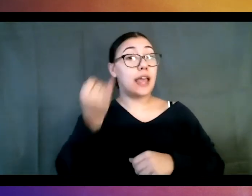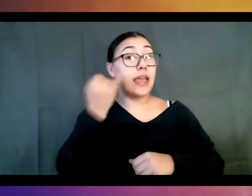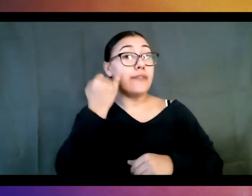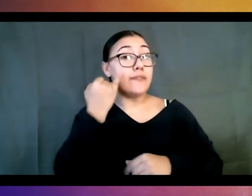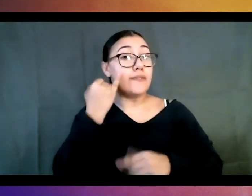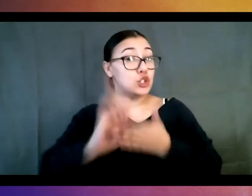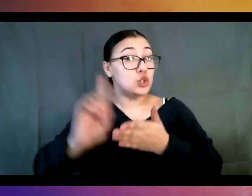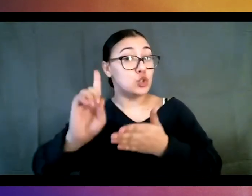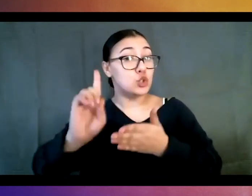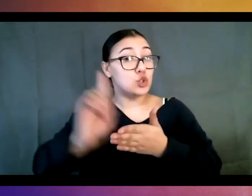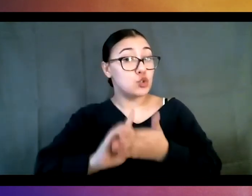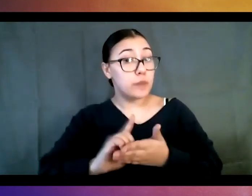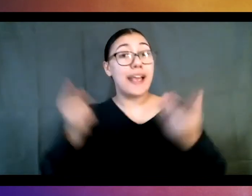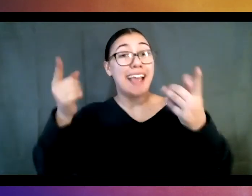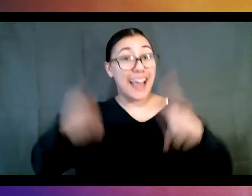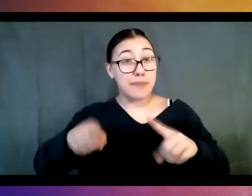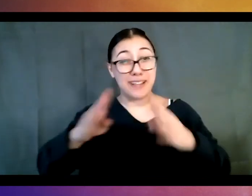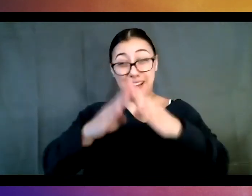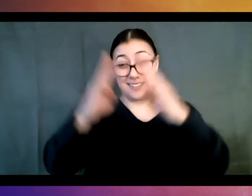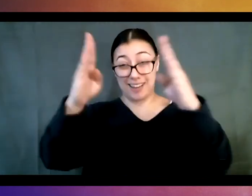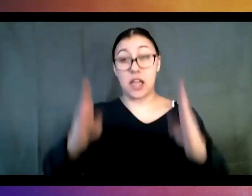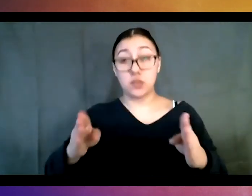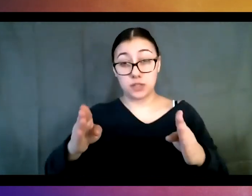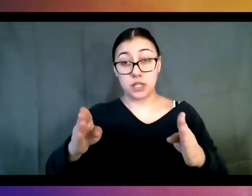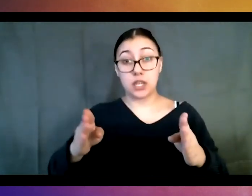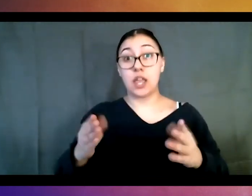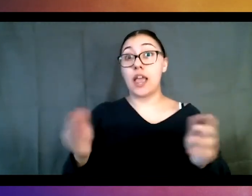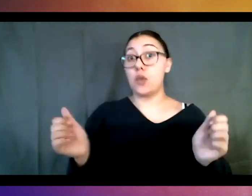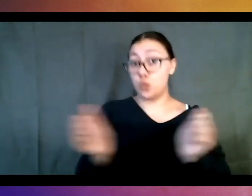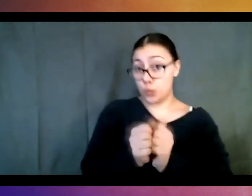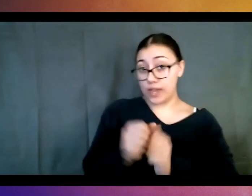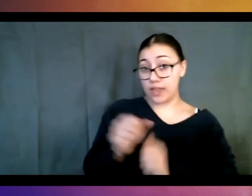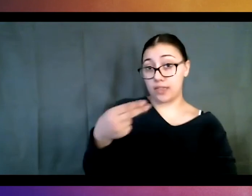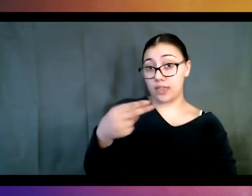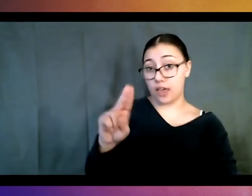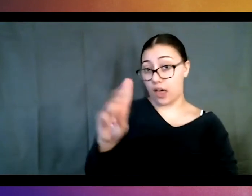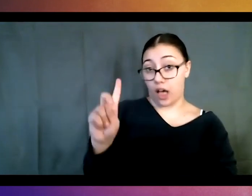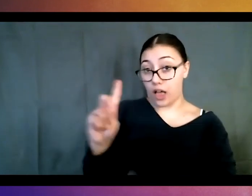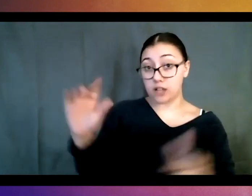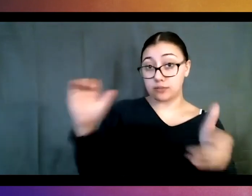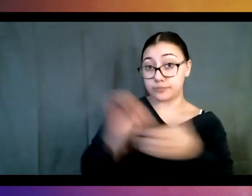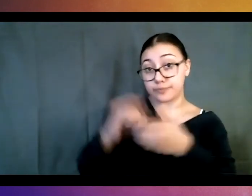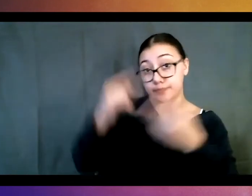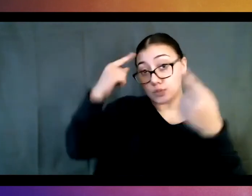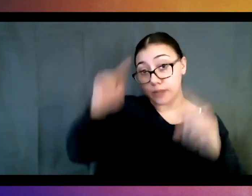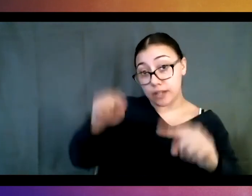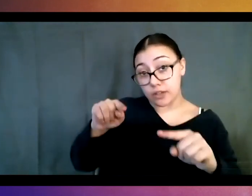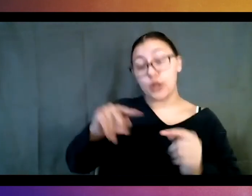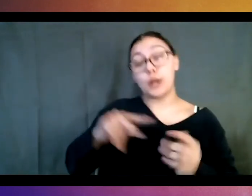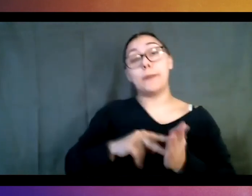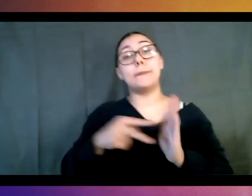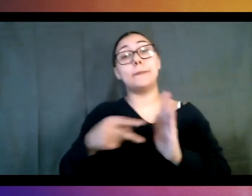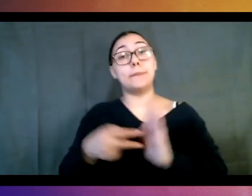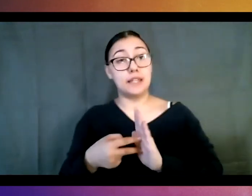is dual filed with HUD, either party can elect to remove the matter to the Attorney General's